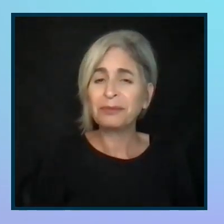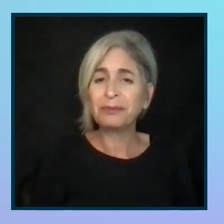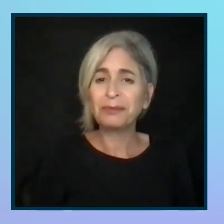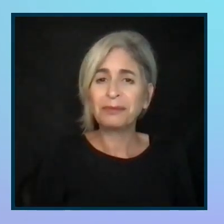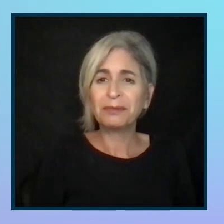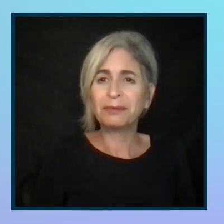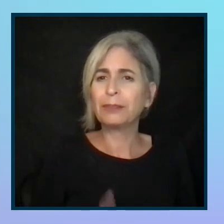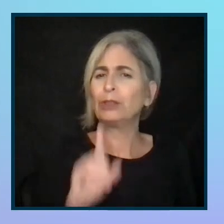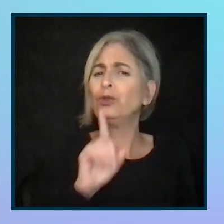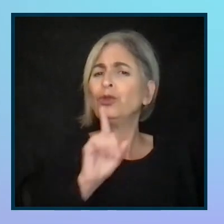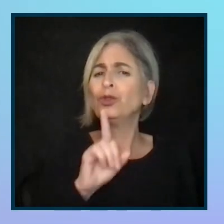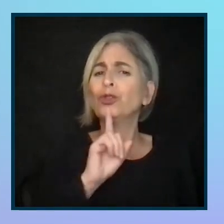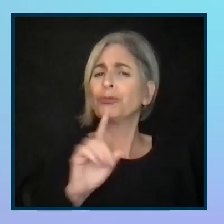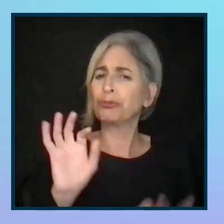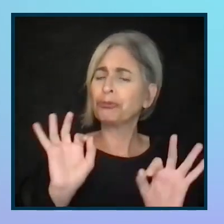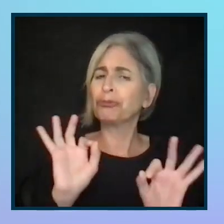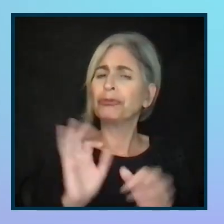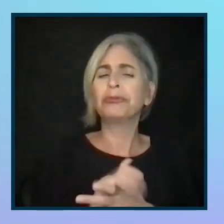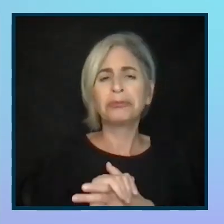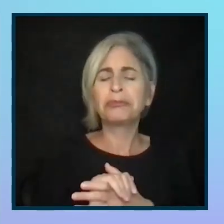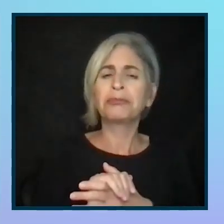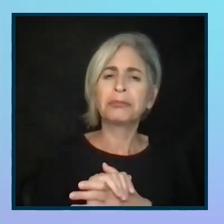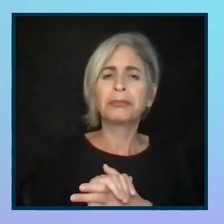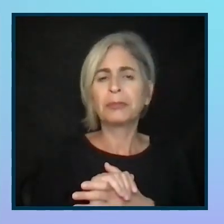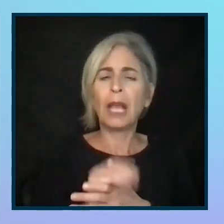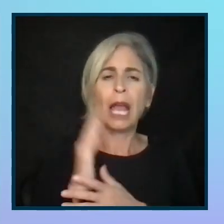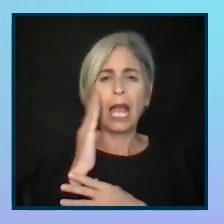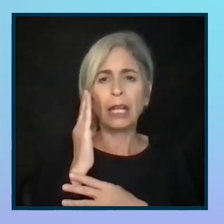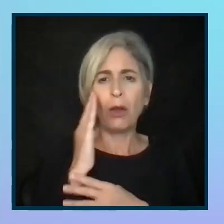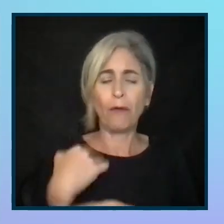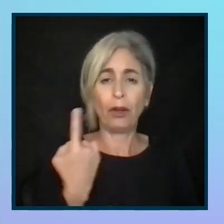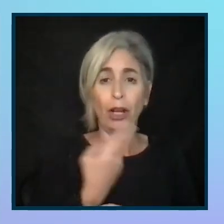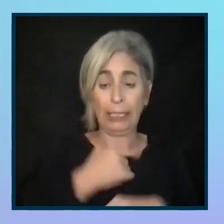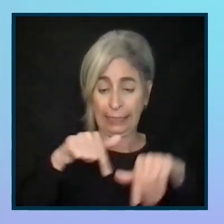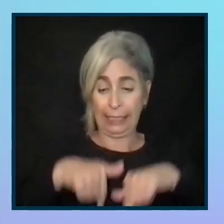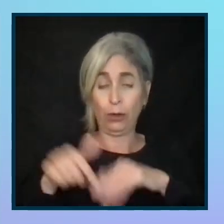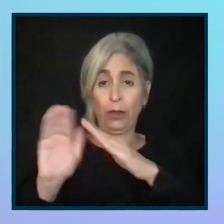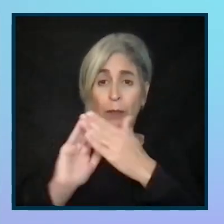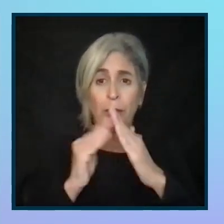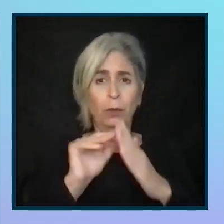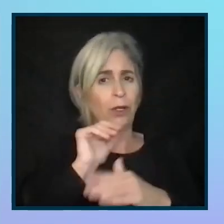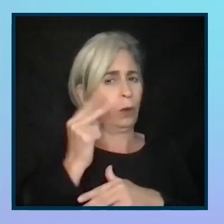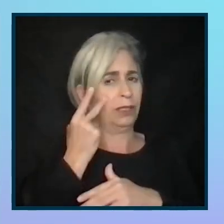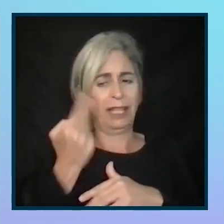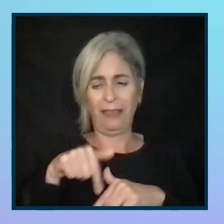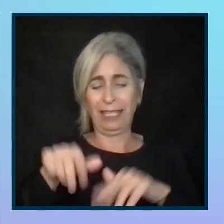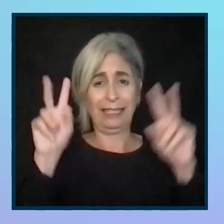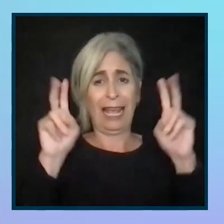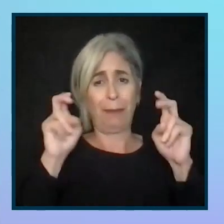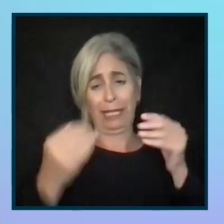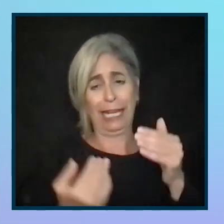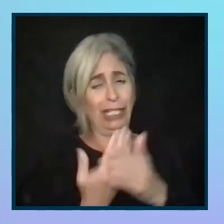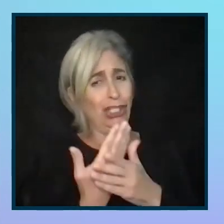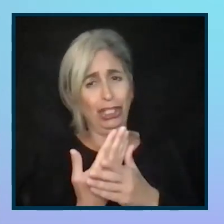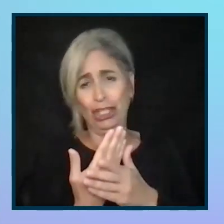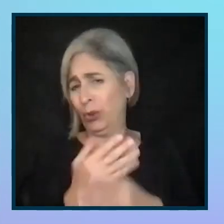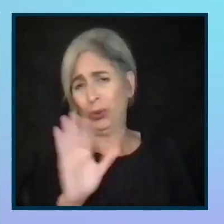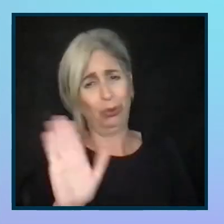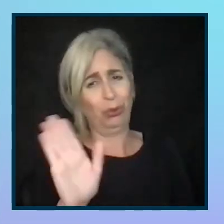Sure. So, I mean, look, this is-- I know for us in the community, we don't see this as new, but unfortunately, there's a lot of folks